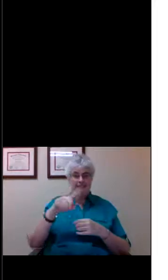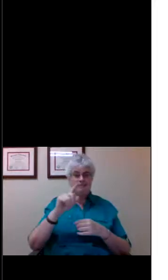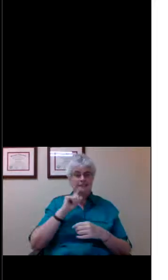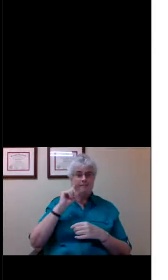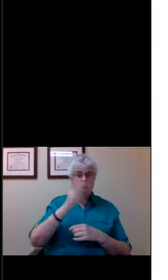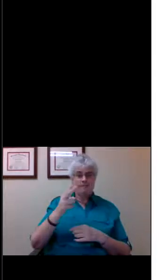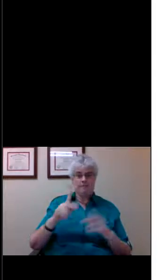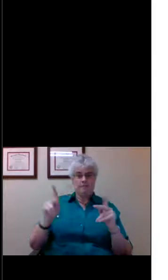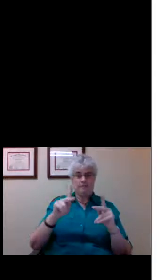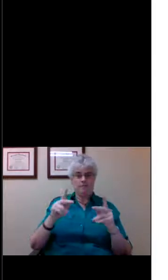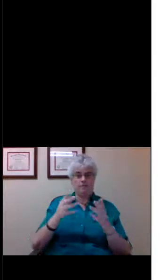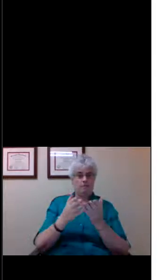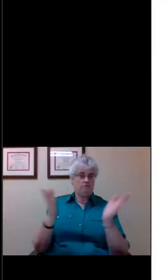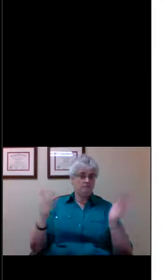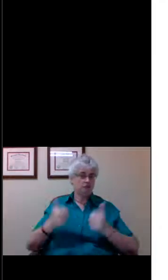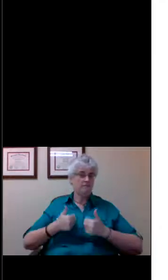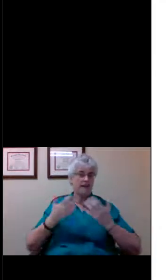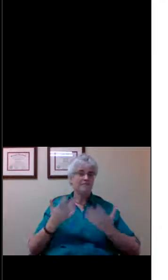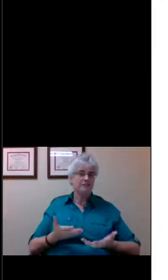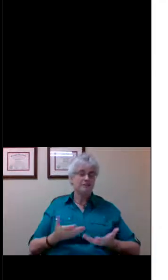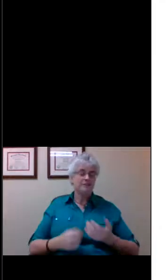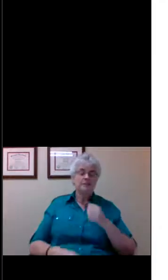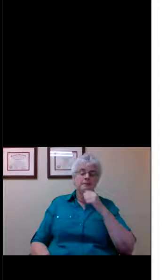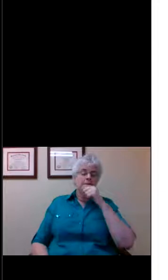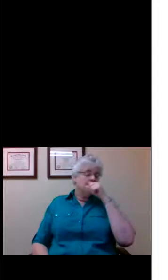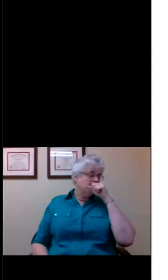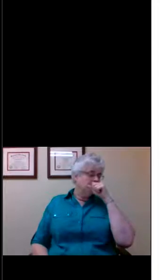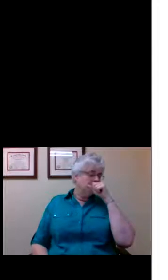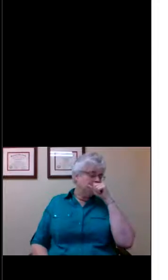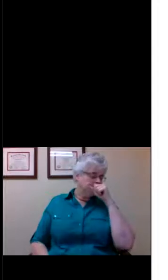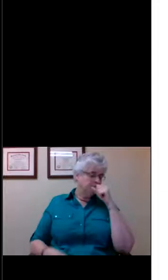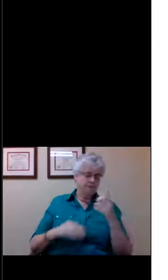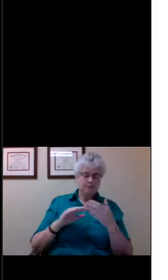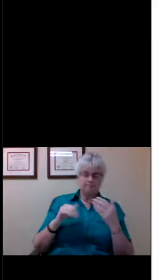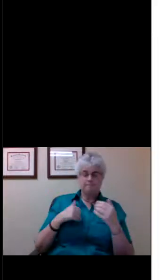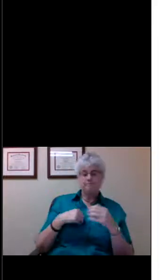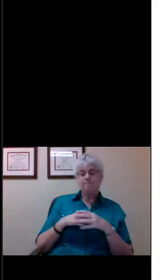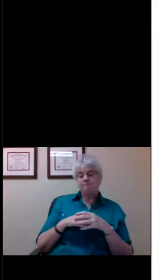services can be addressed and the needs for the Deaf and Hard-of-Hearing can be met.